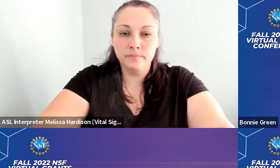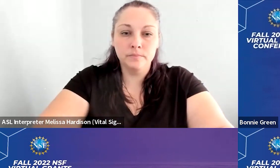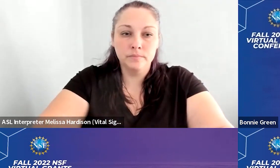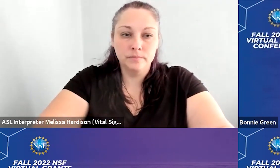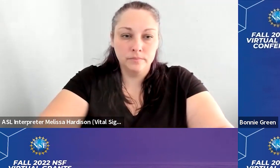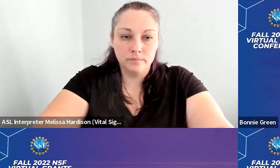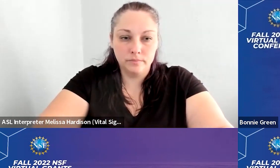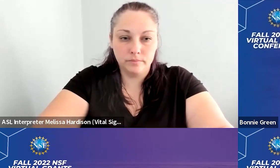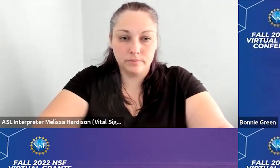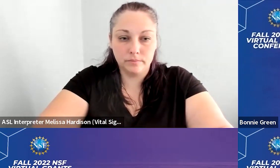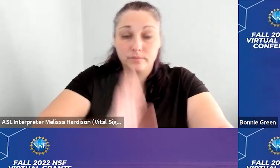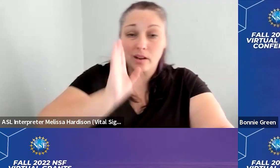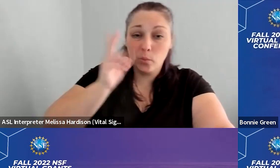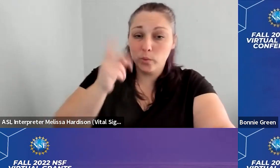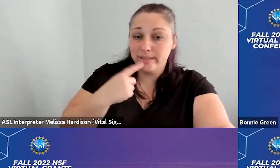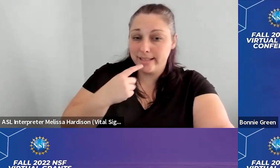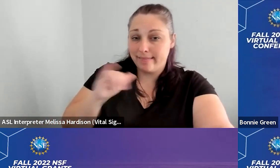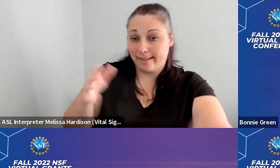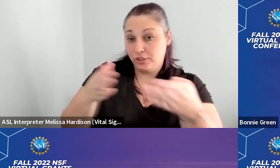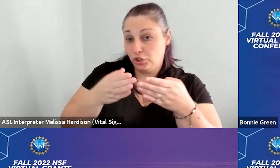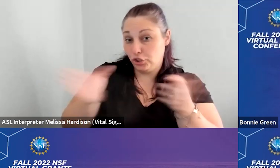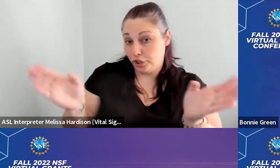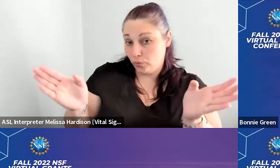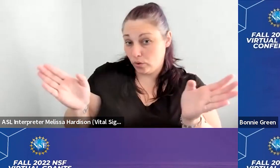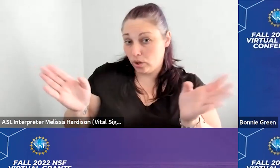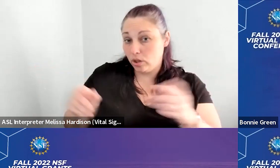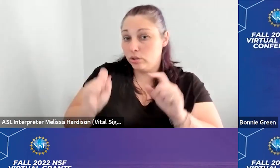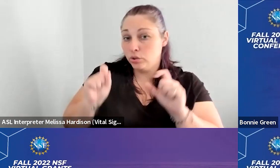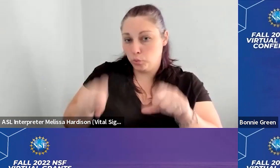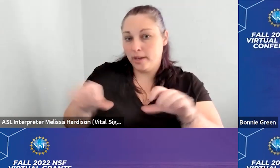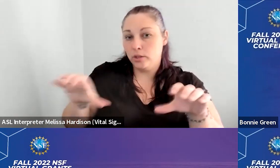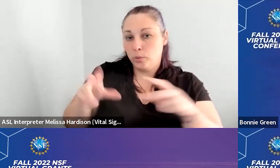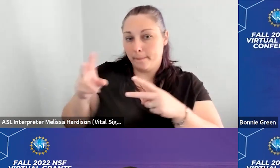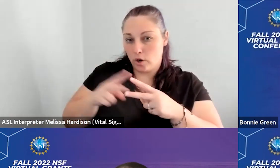Luis Cubano: I will say that in general, you can do partnerships with institutions abroad.